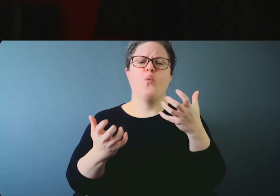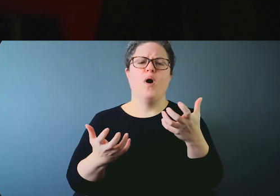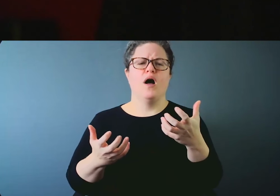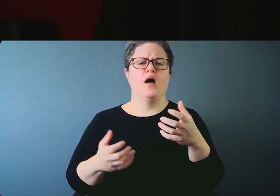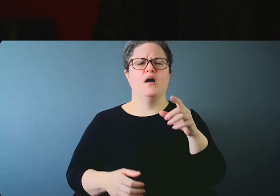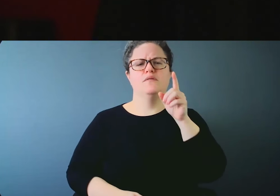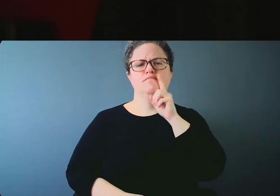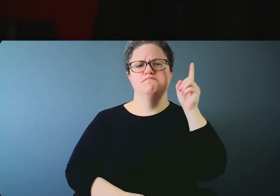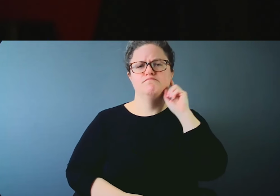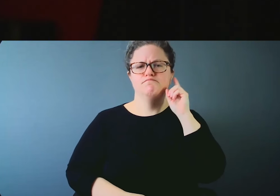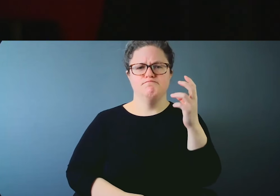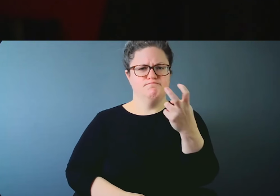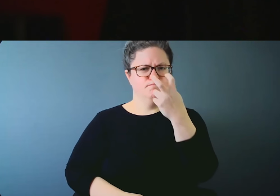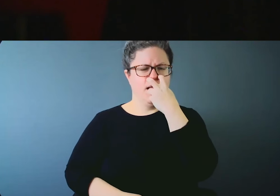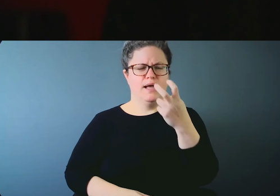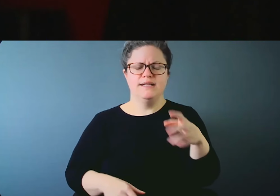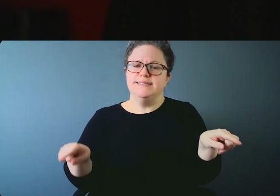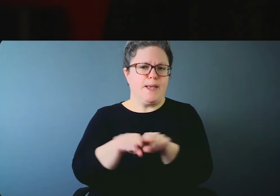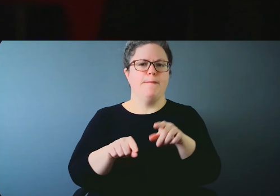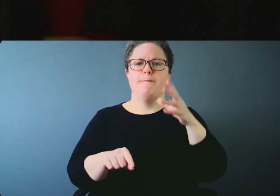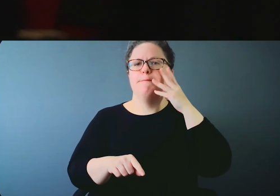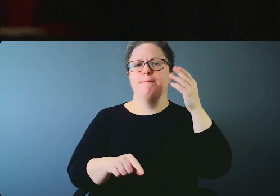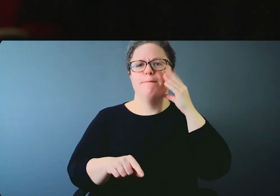a person that can see or can hear will get.